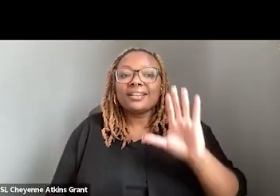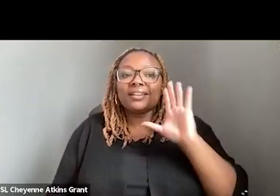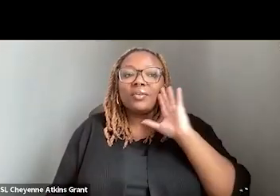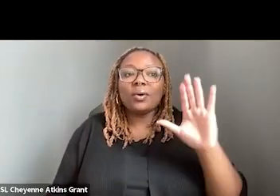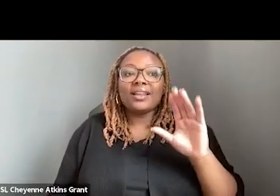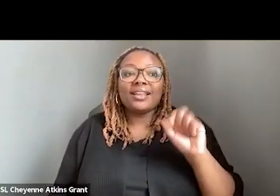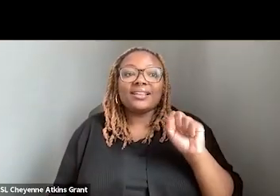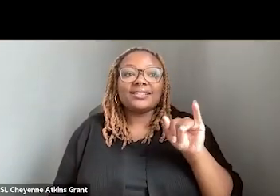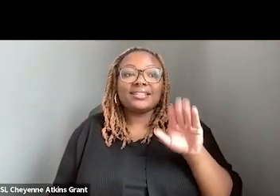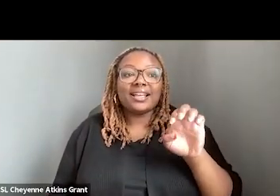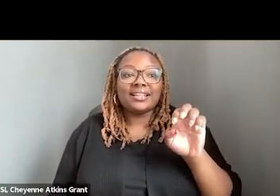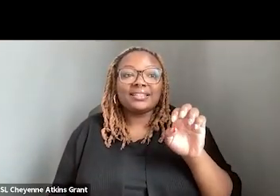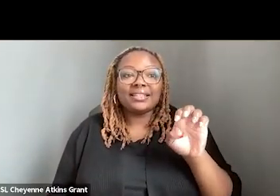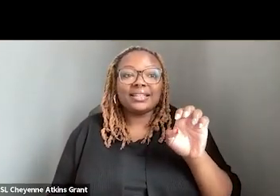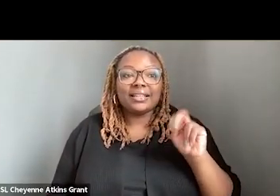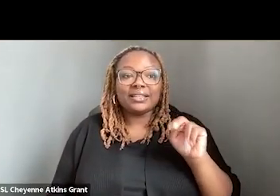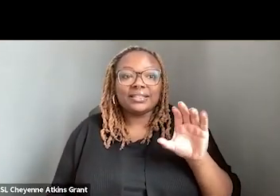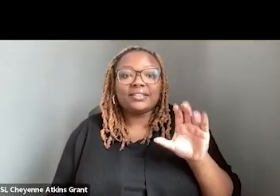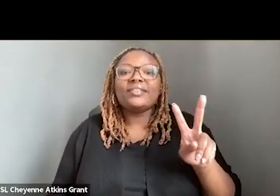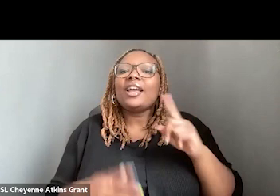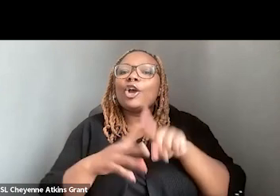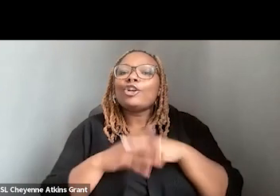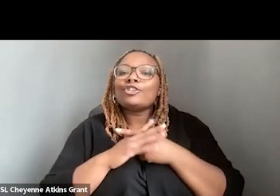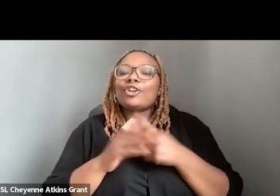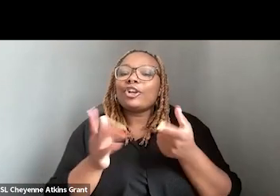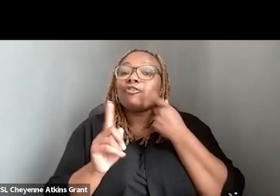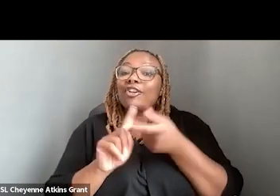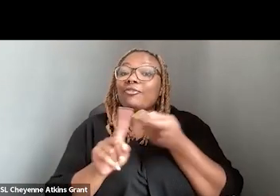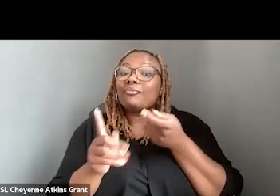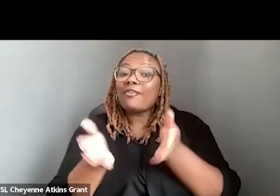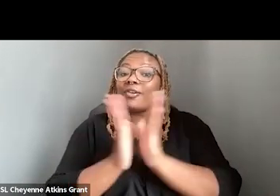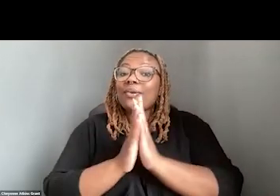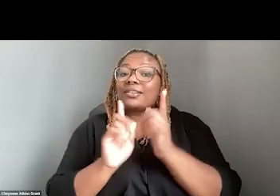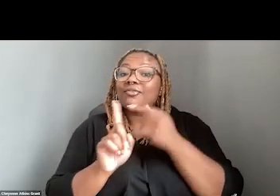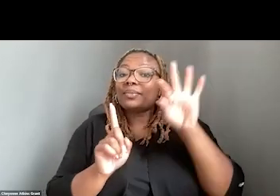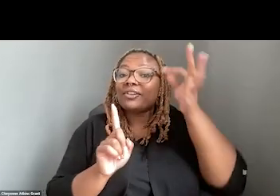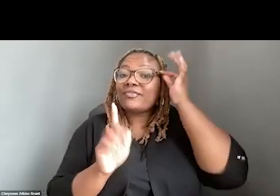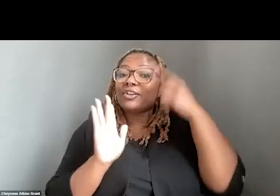We -- SciENcv started from a request of the Federal Demonstration Partnership